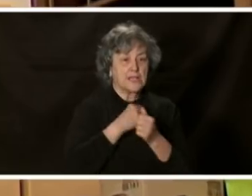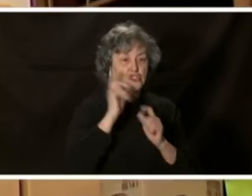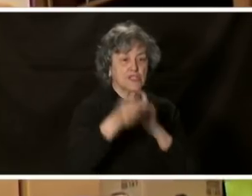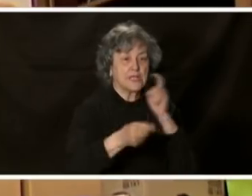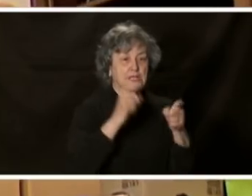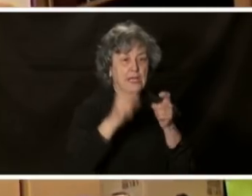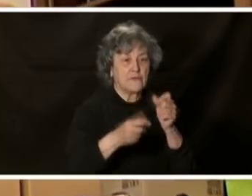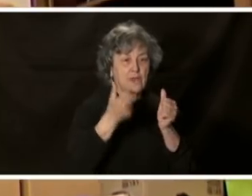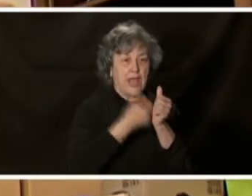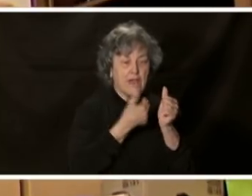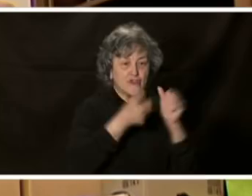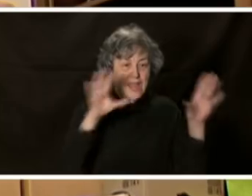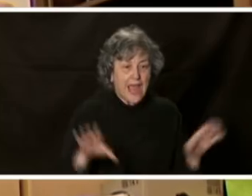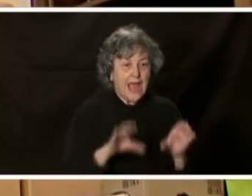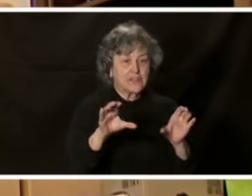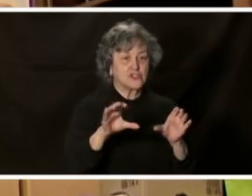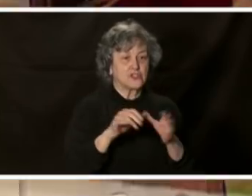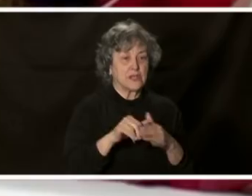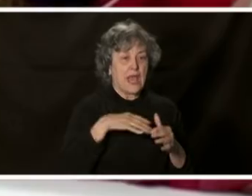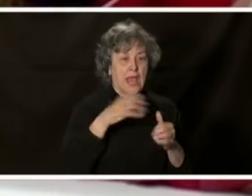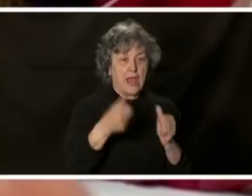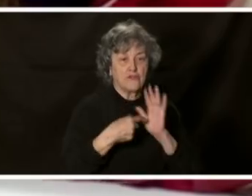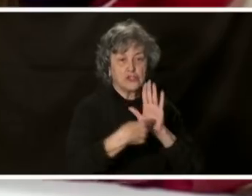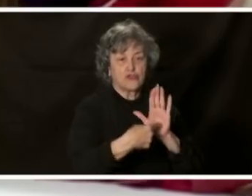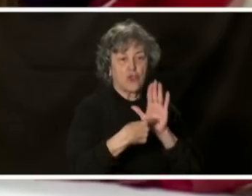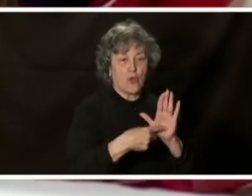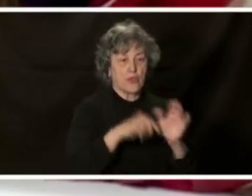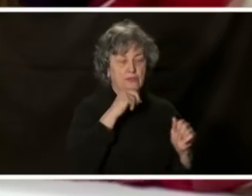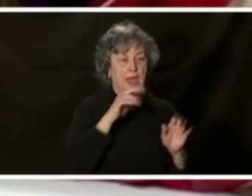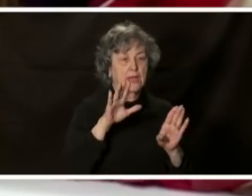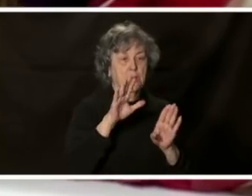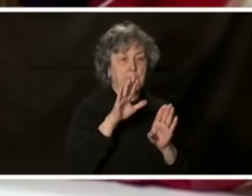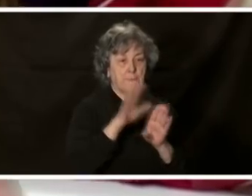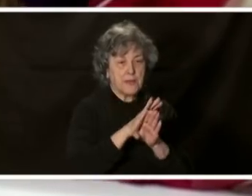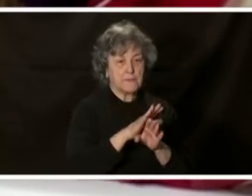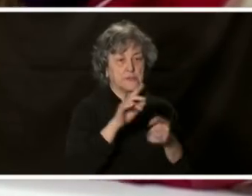EVERY ACTION REFLECTING THAT COMMITMENT TO SERVICE YOU PRACTICE